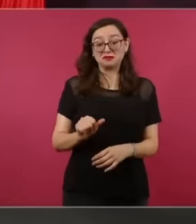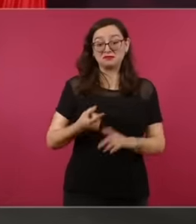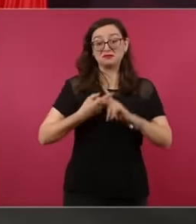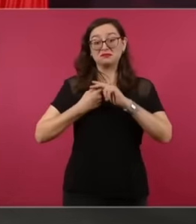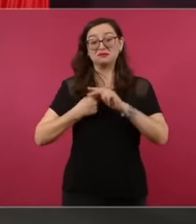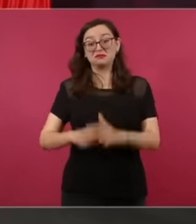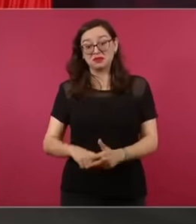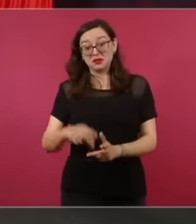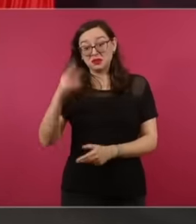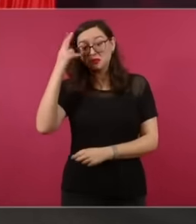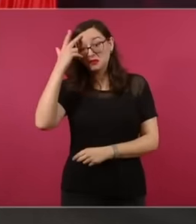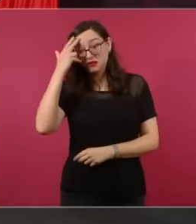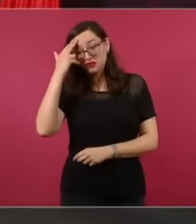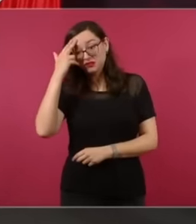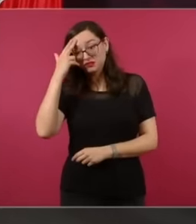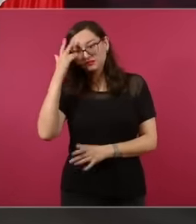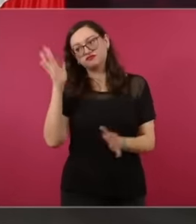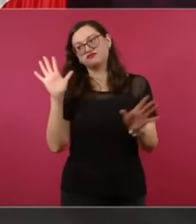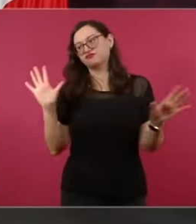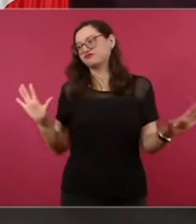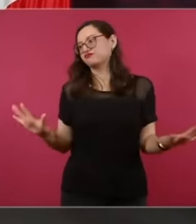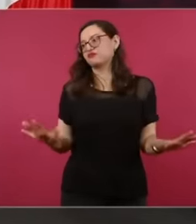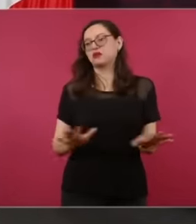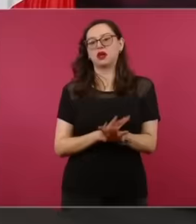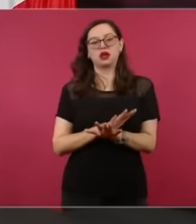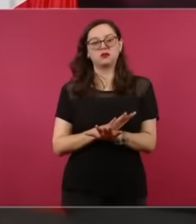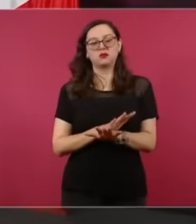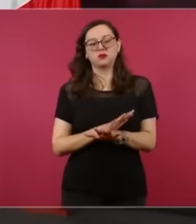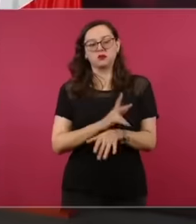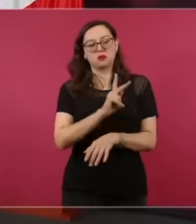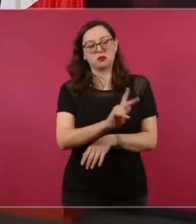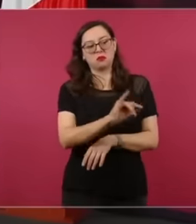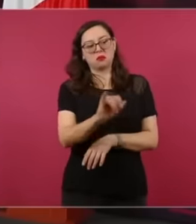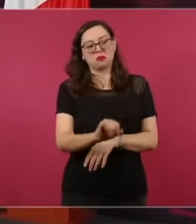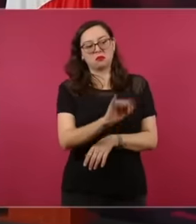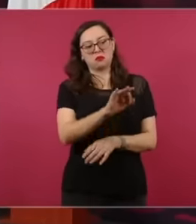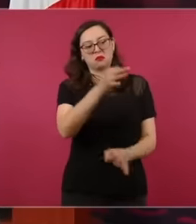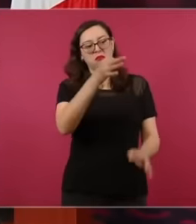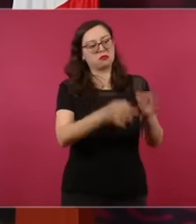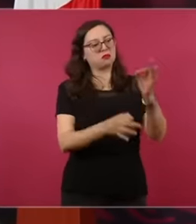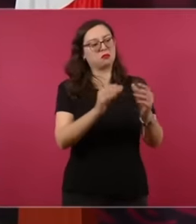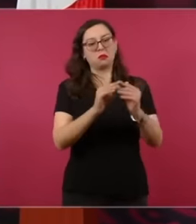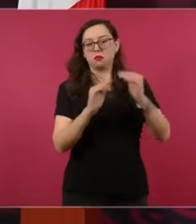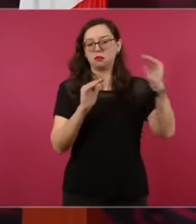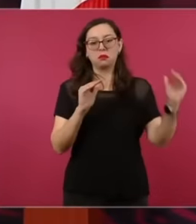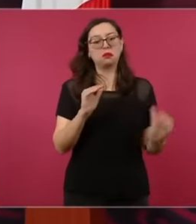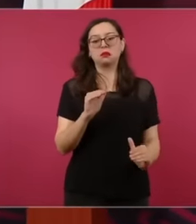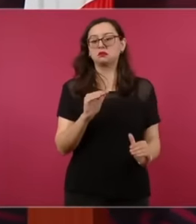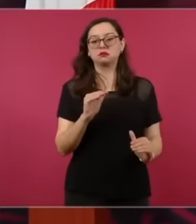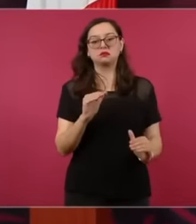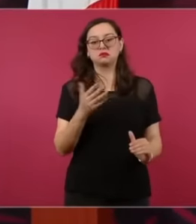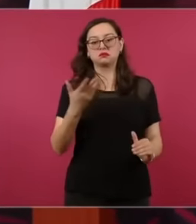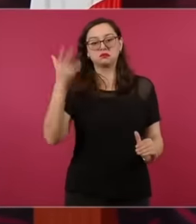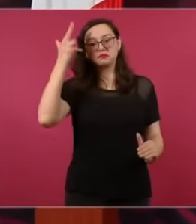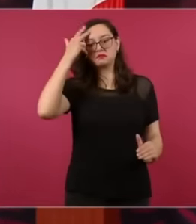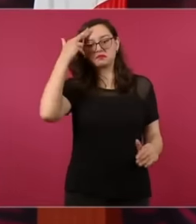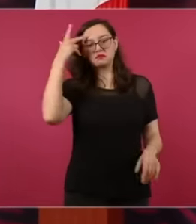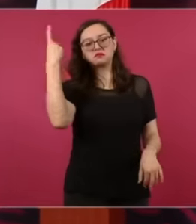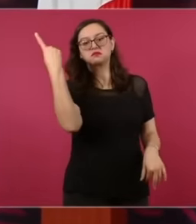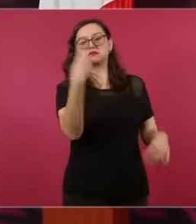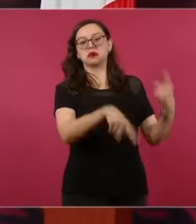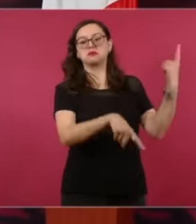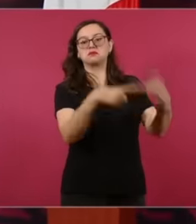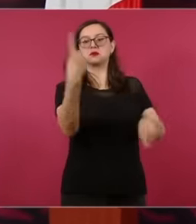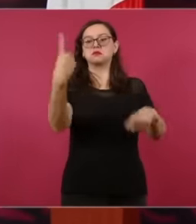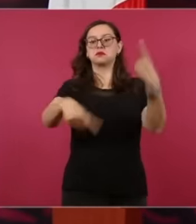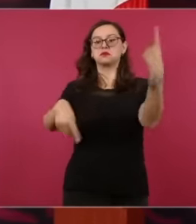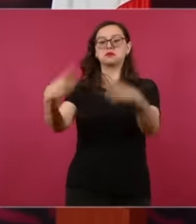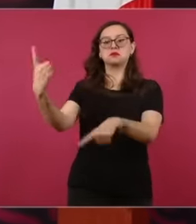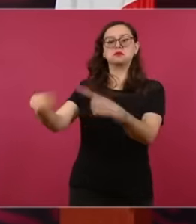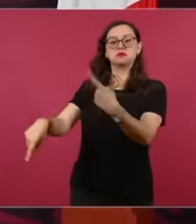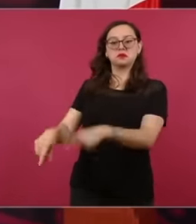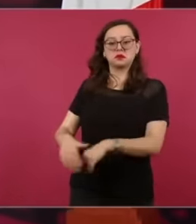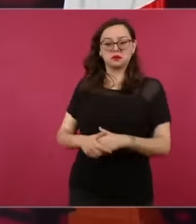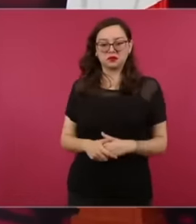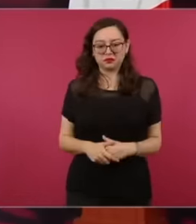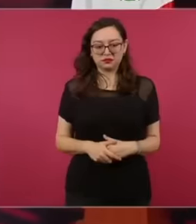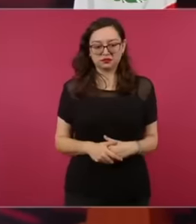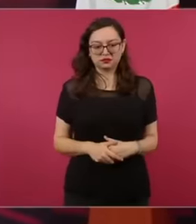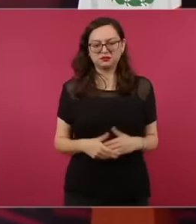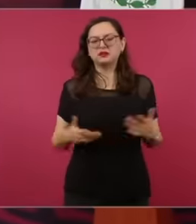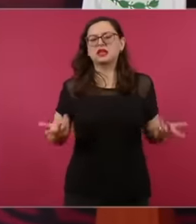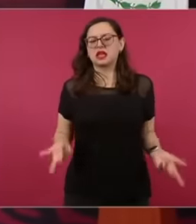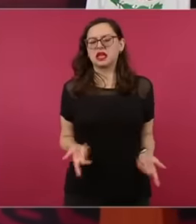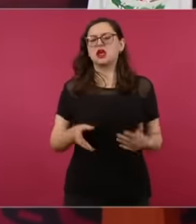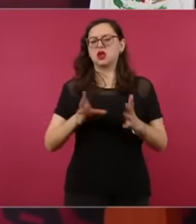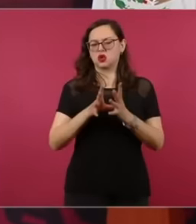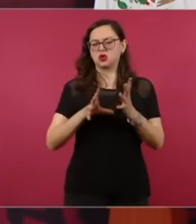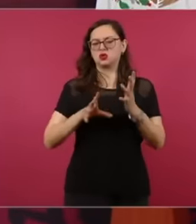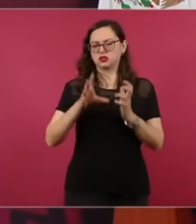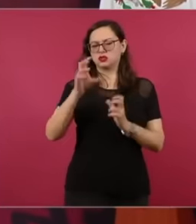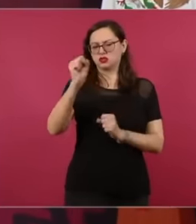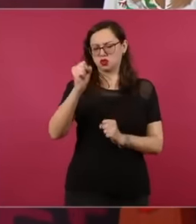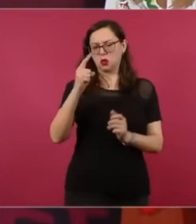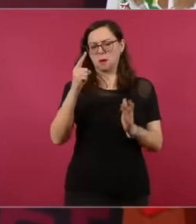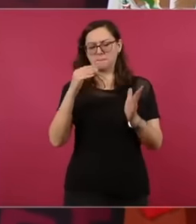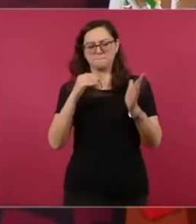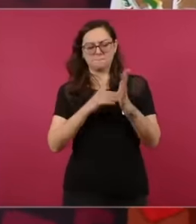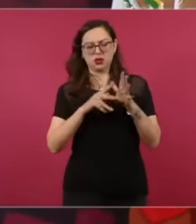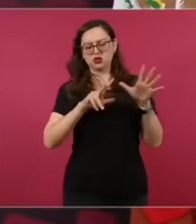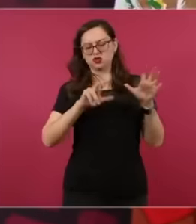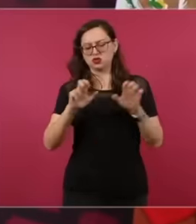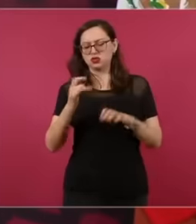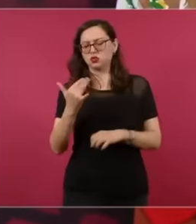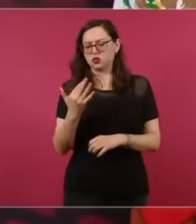submitted and continued with the same law with the same Constitution of 1857 but then only